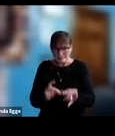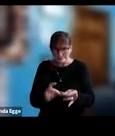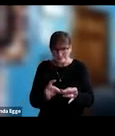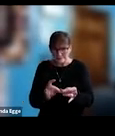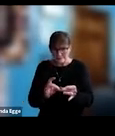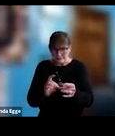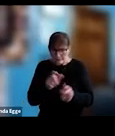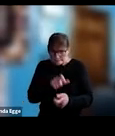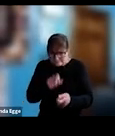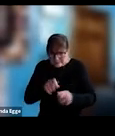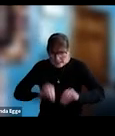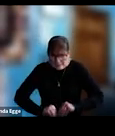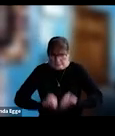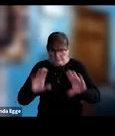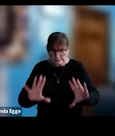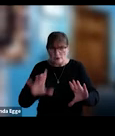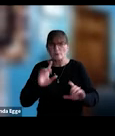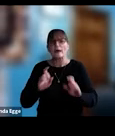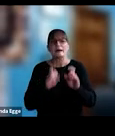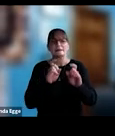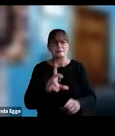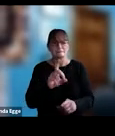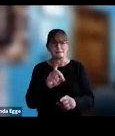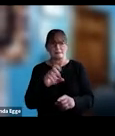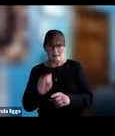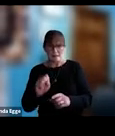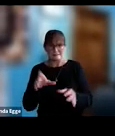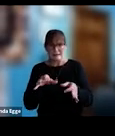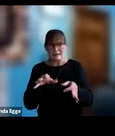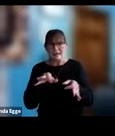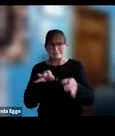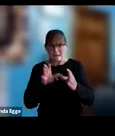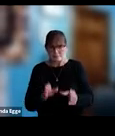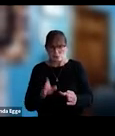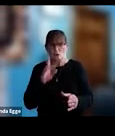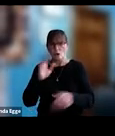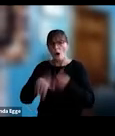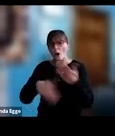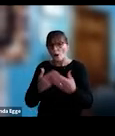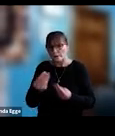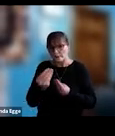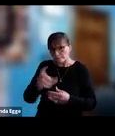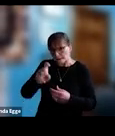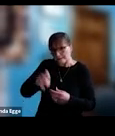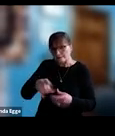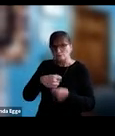and clear and give the DDS examiner all of the information they need in order to make the determination